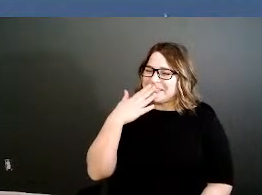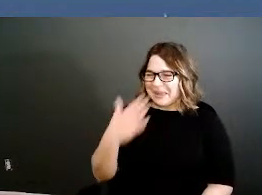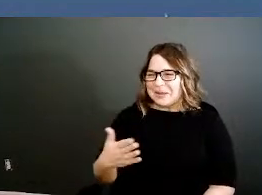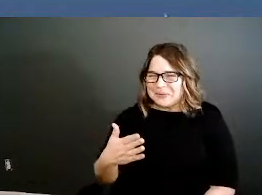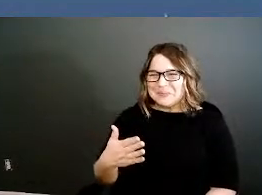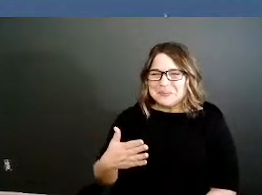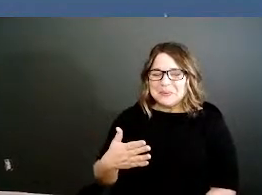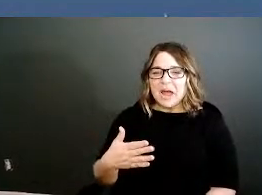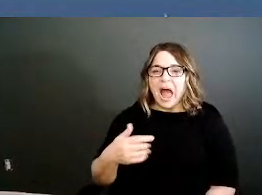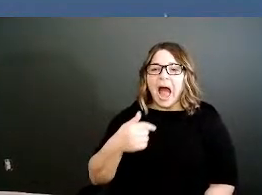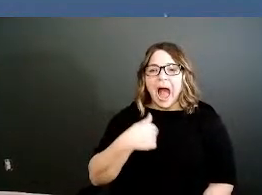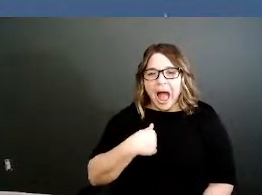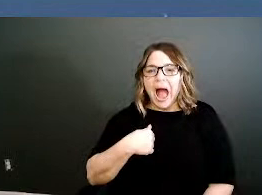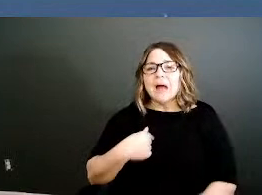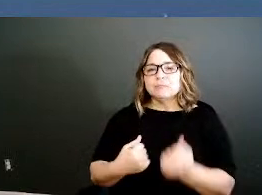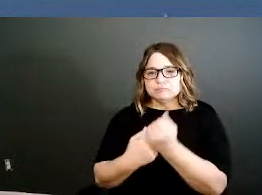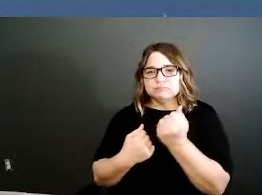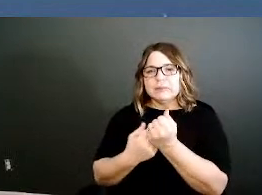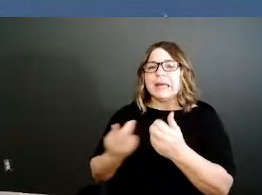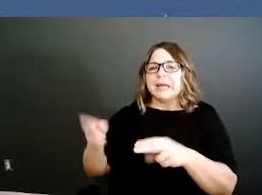SPECIFICALLY I FAVOR MAYOR FREY'S PROPOSED INCREASE OF